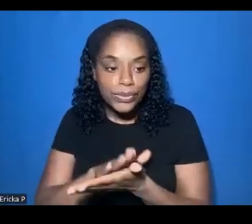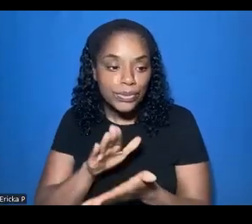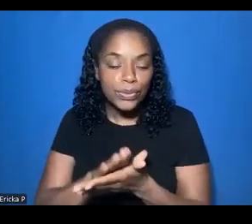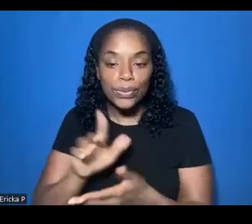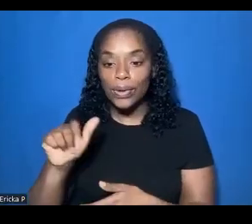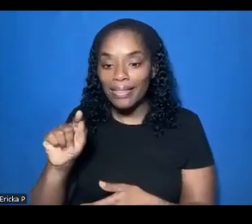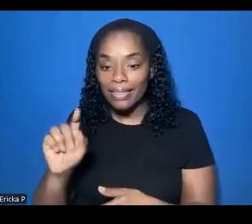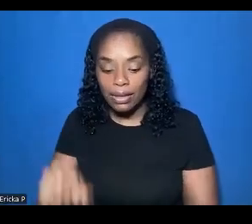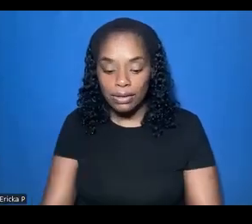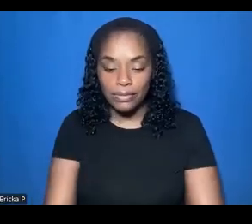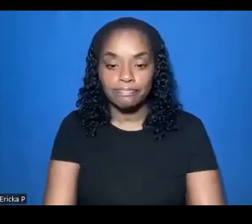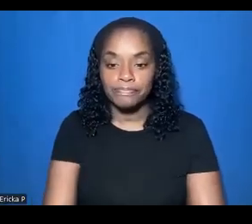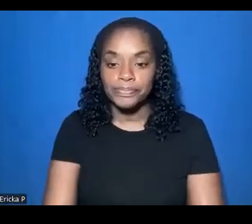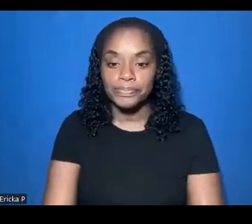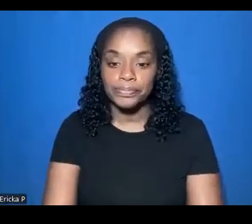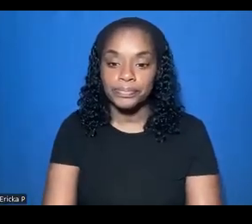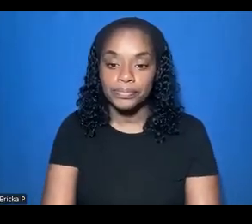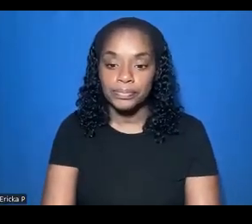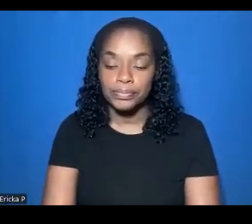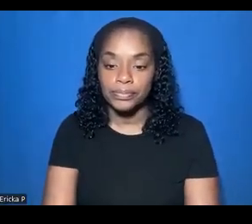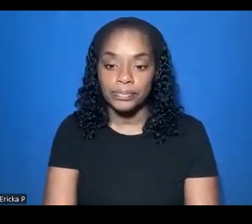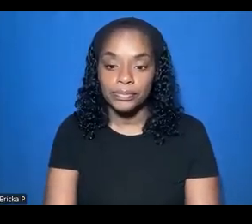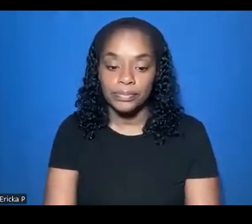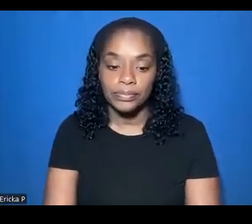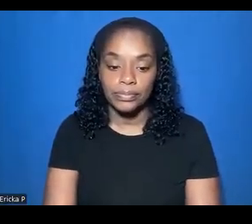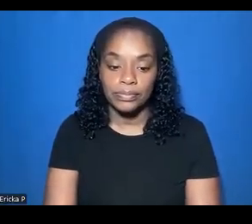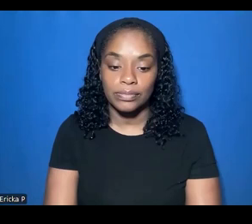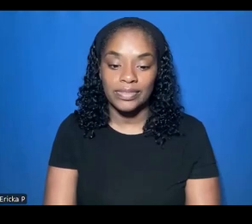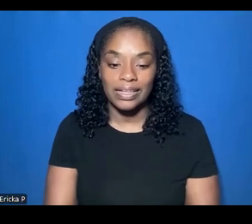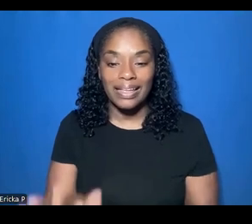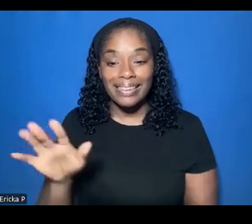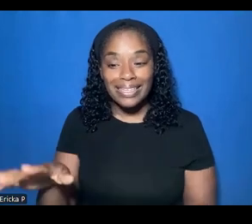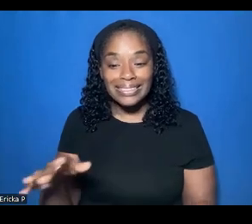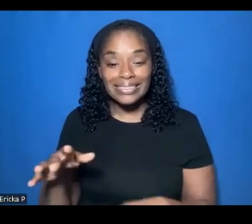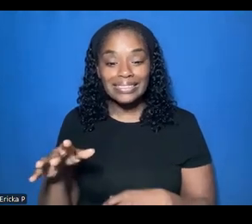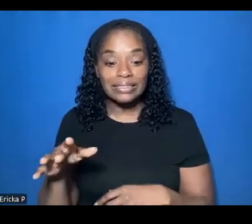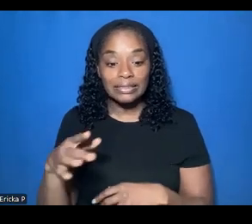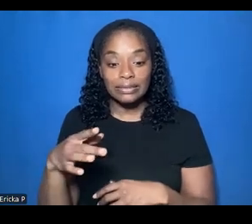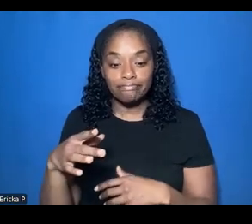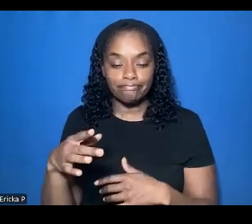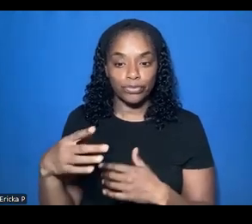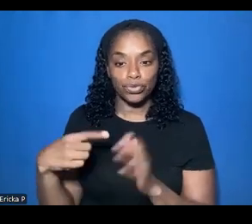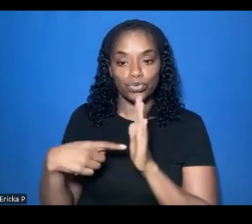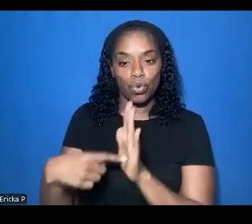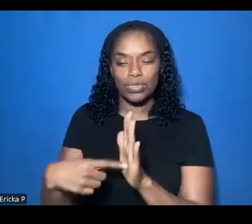And, and this basically is a tell that the student that something is going on and the school district